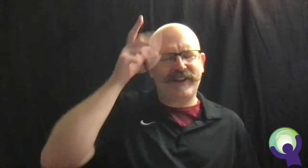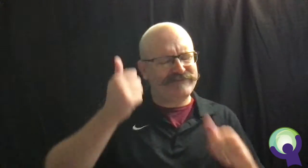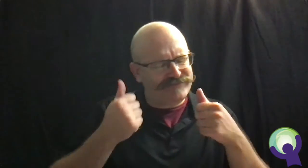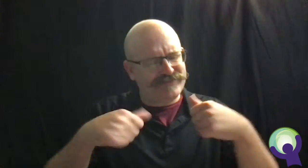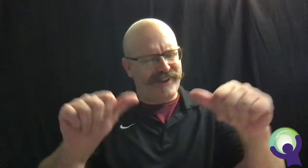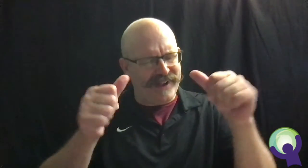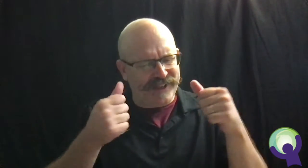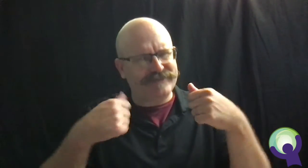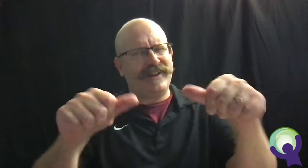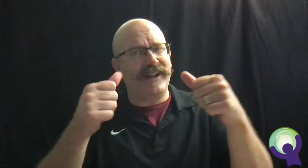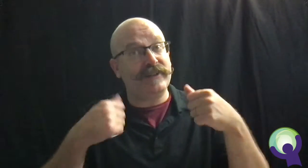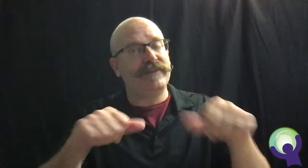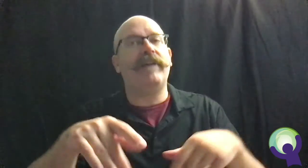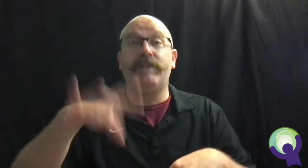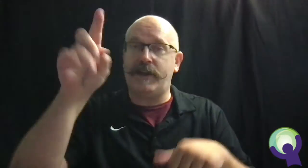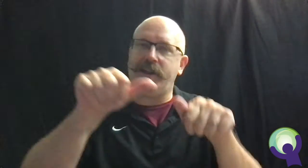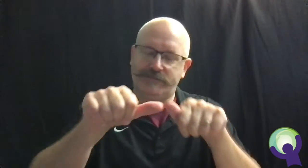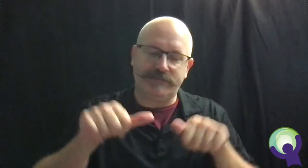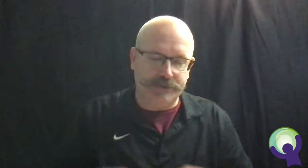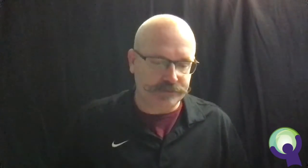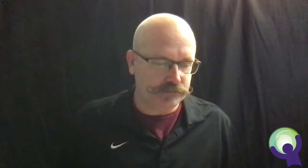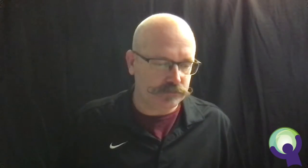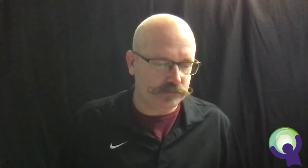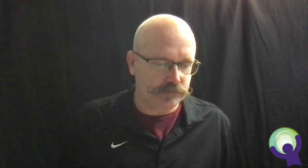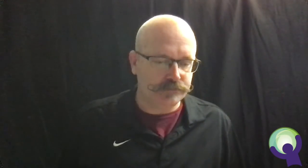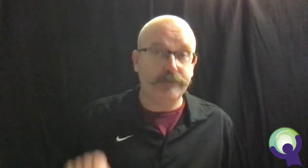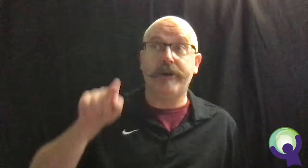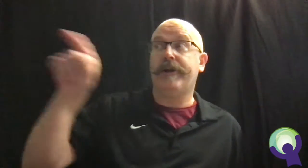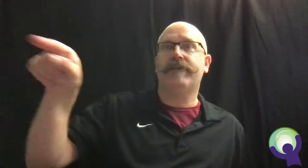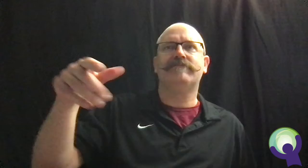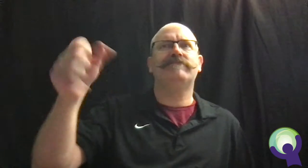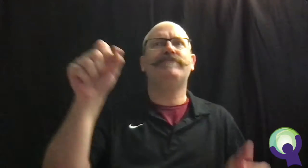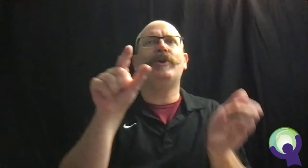But I know he's trying all the time to find us a place.